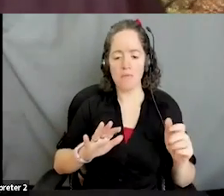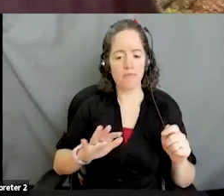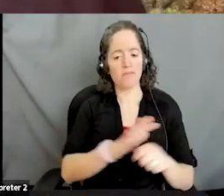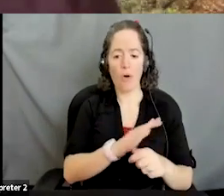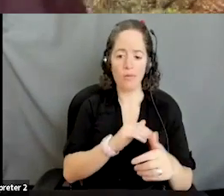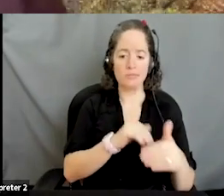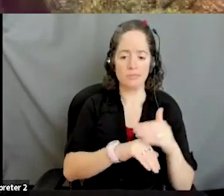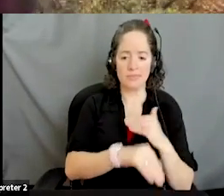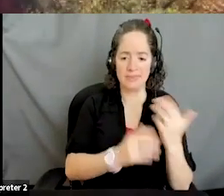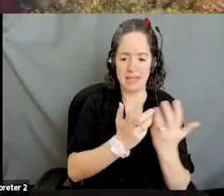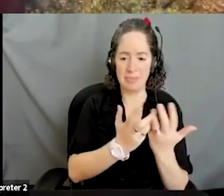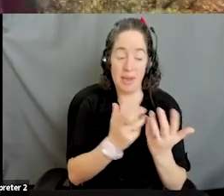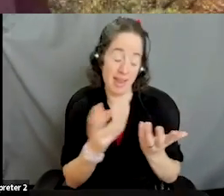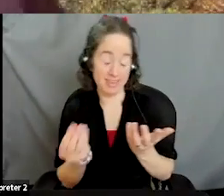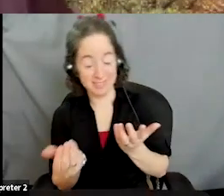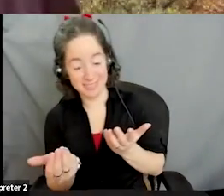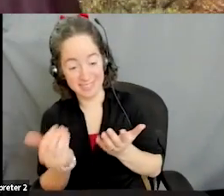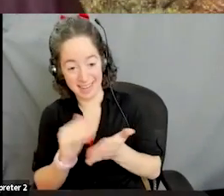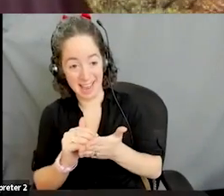still it's an evolving understanding, but certainly at the time